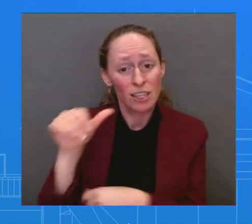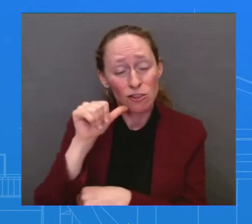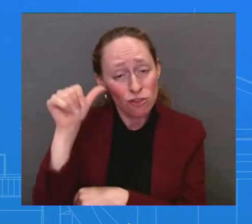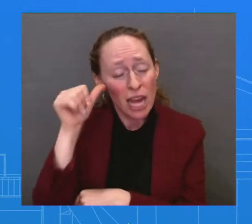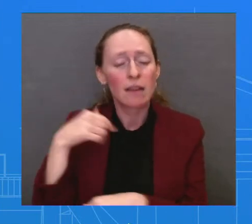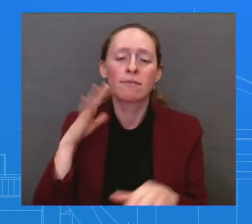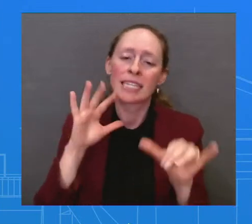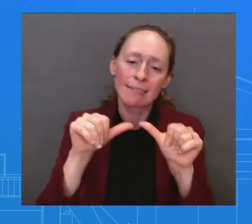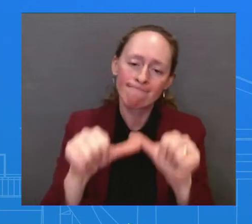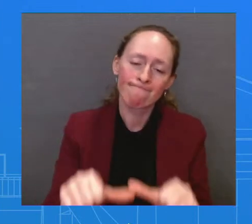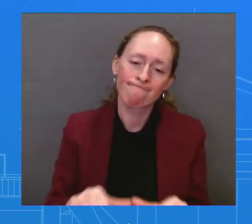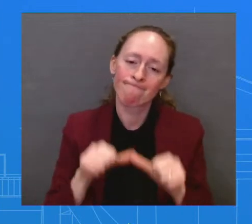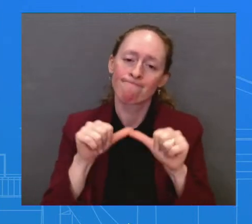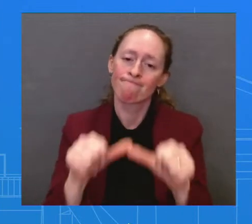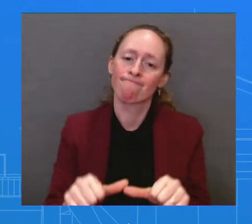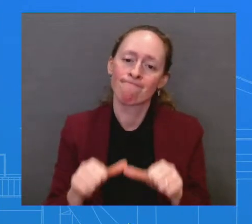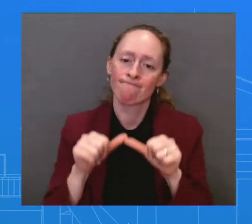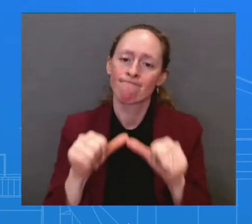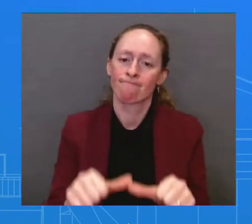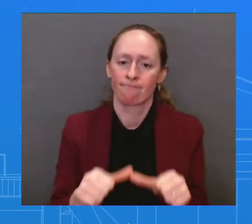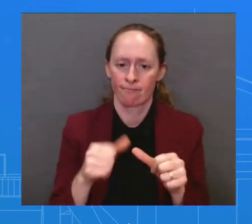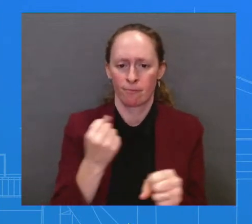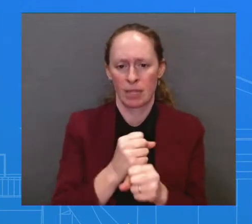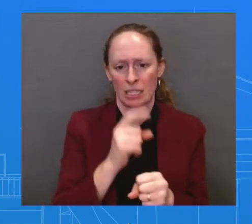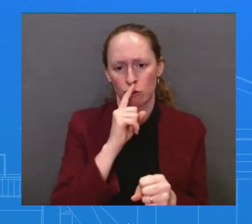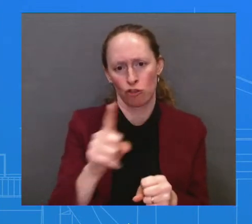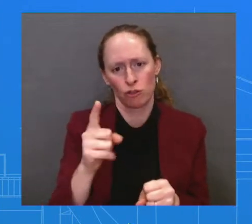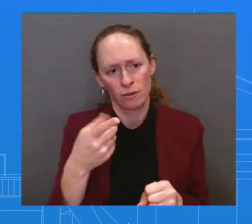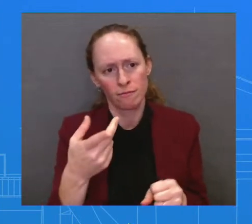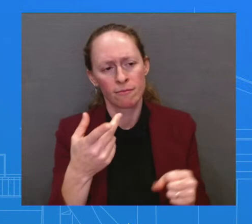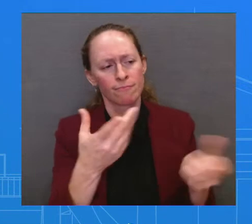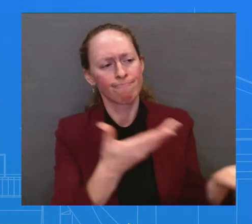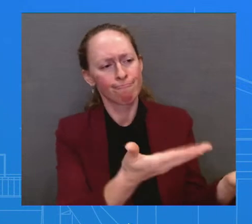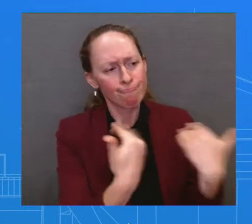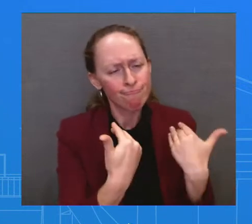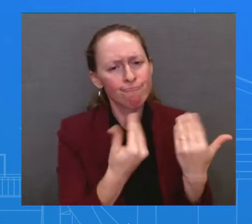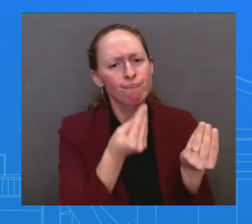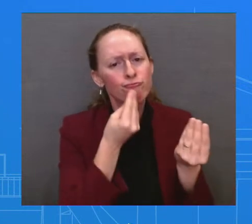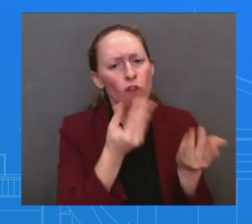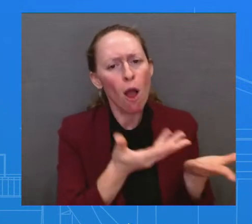and that is orderly as it relates to enforcement. And so, that is a promise that you can see from this president.